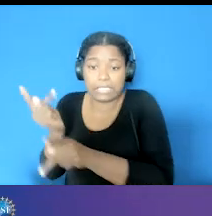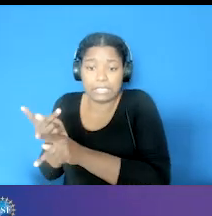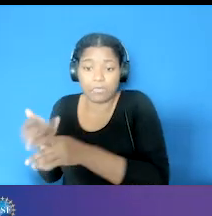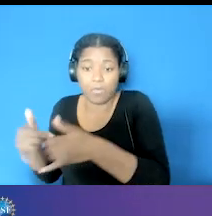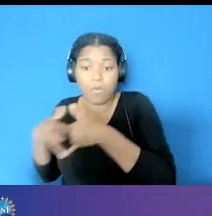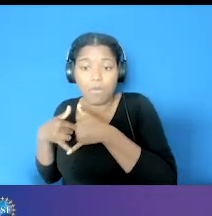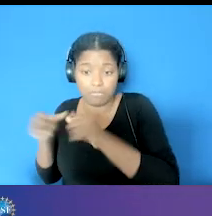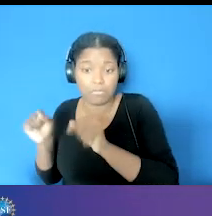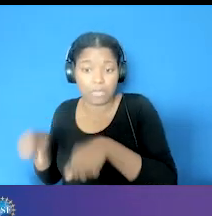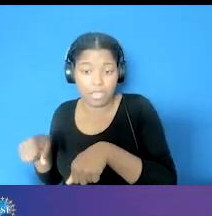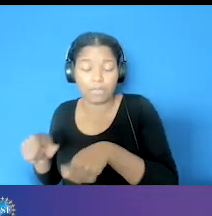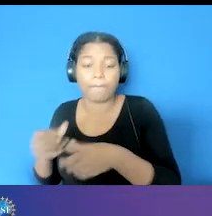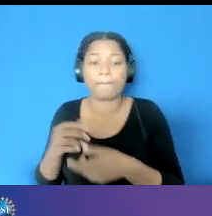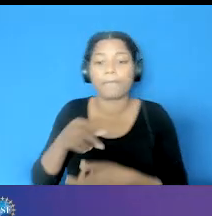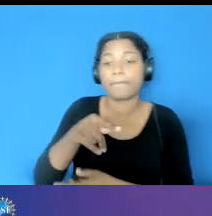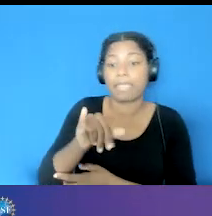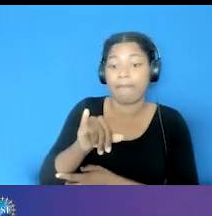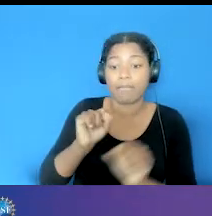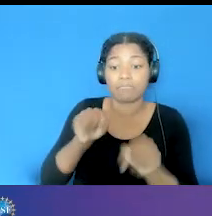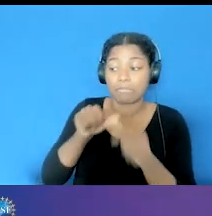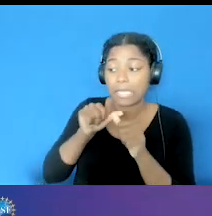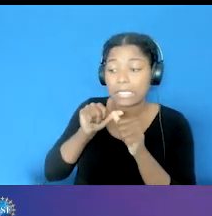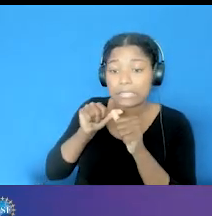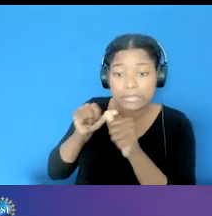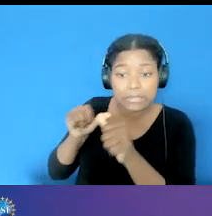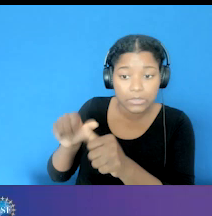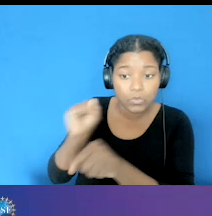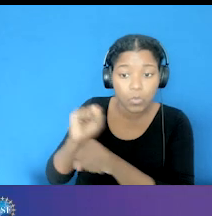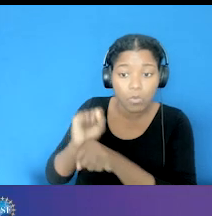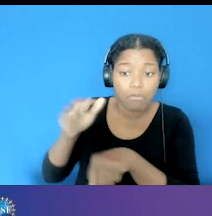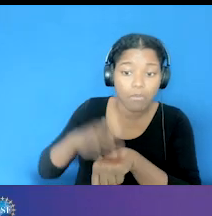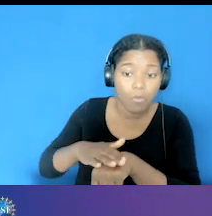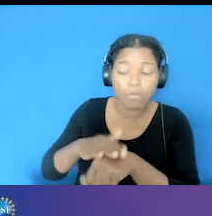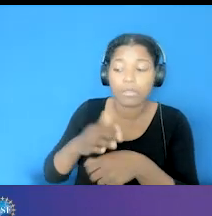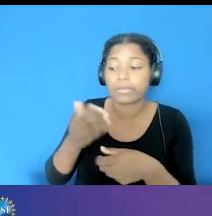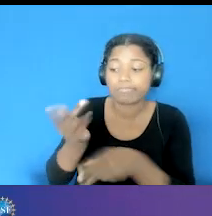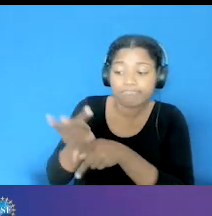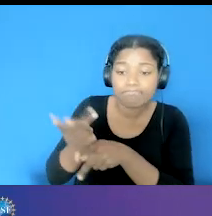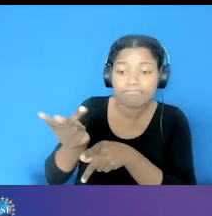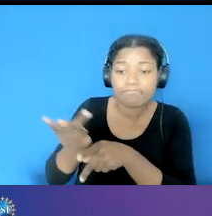but have the PI continue to work on it from their new organization but handle that via a sub-award.